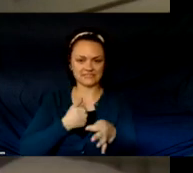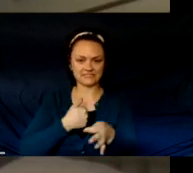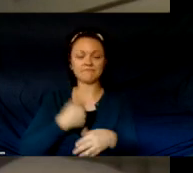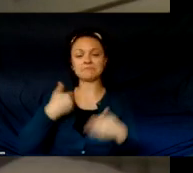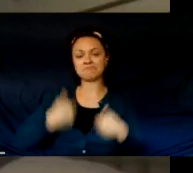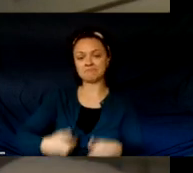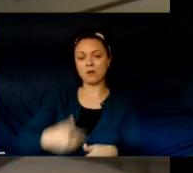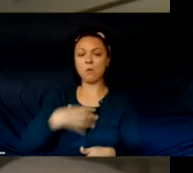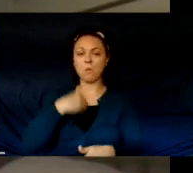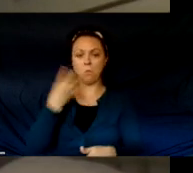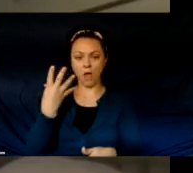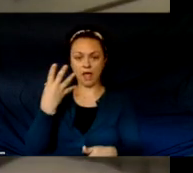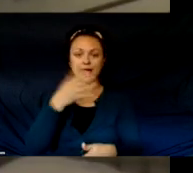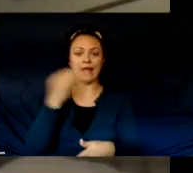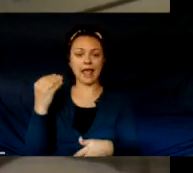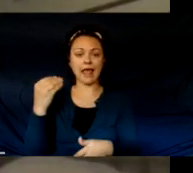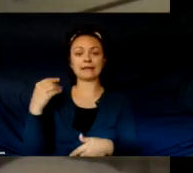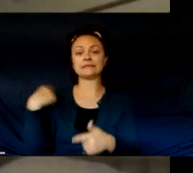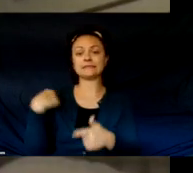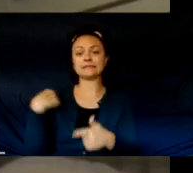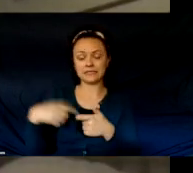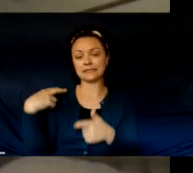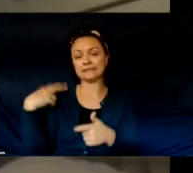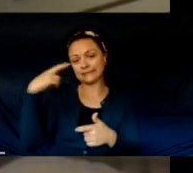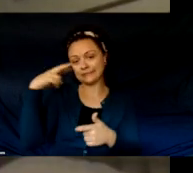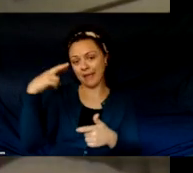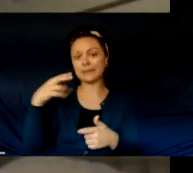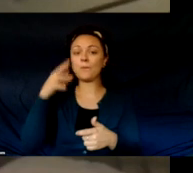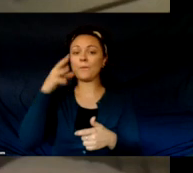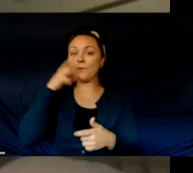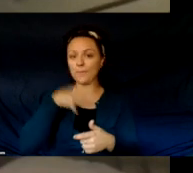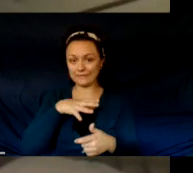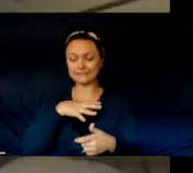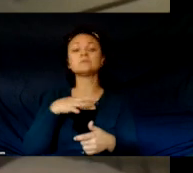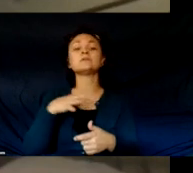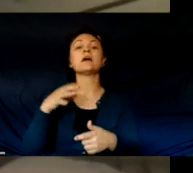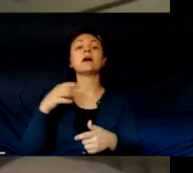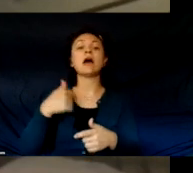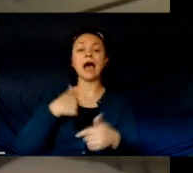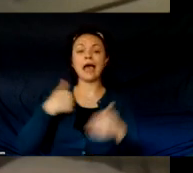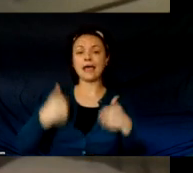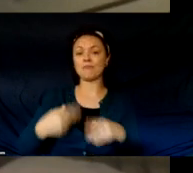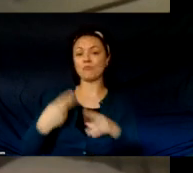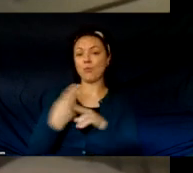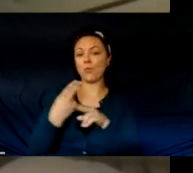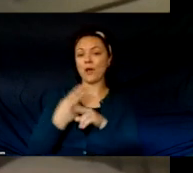Today, I'm wearing a black buttoned down shirt